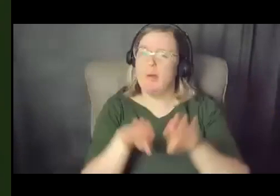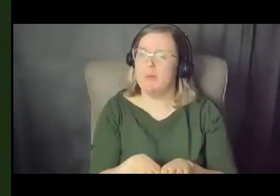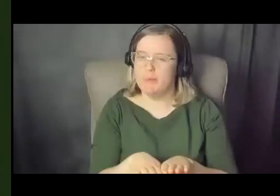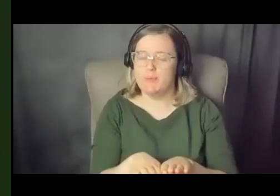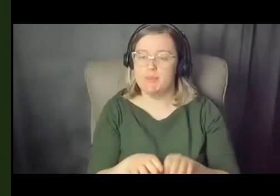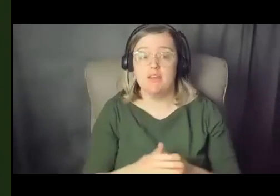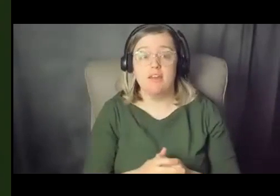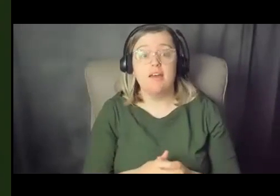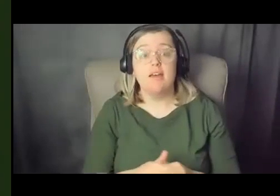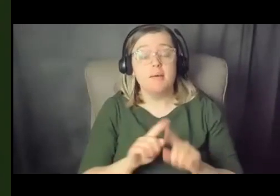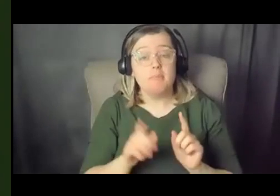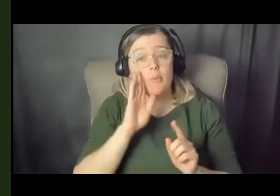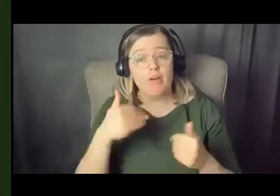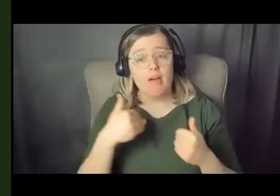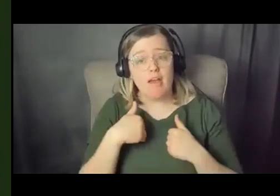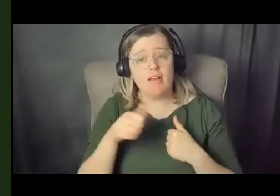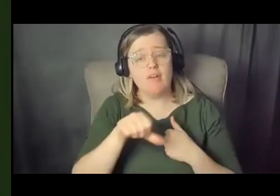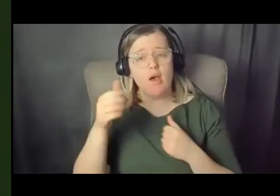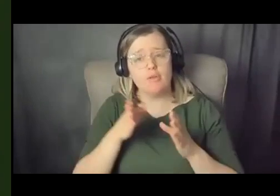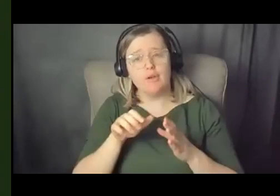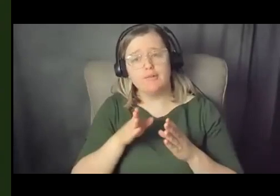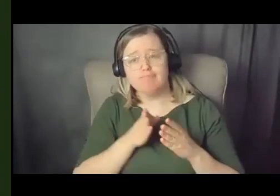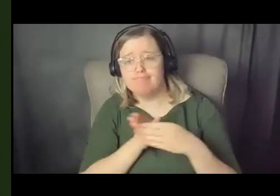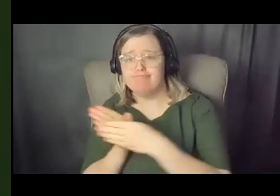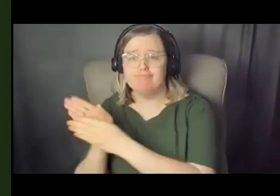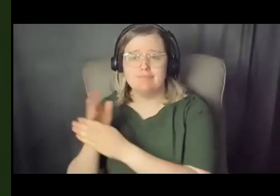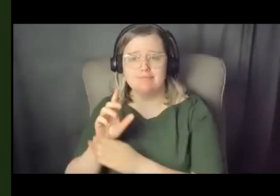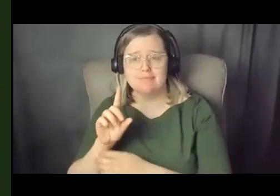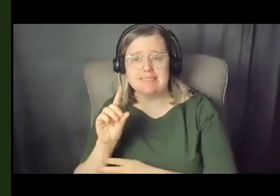providing an alternate detour trail working with the City of